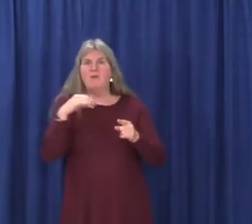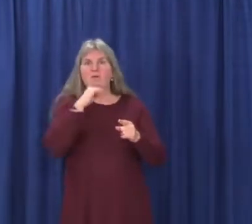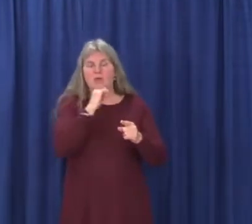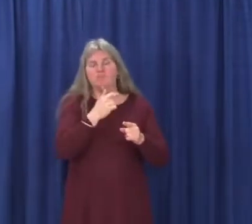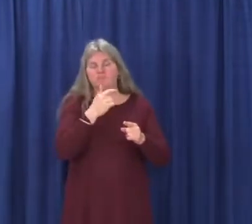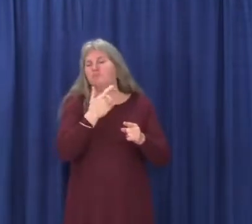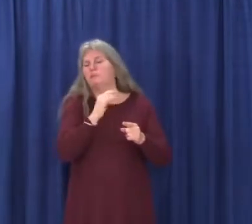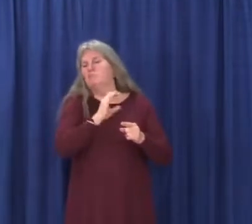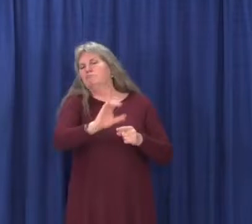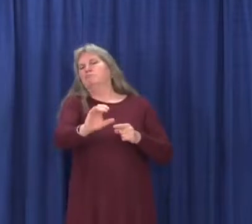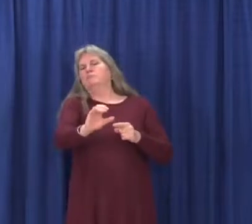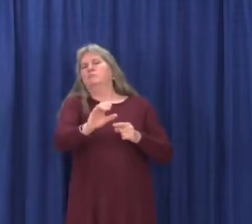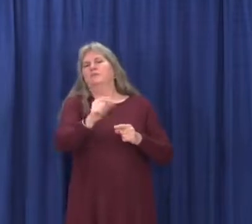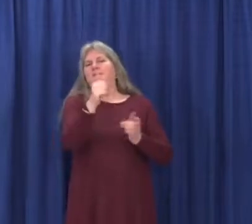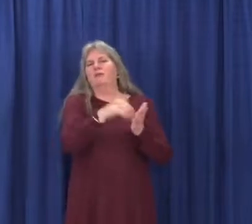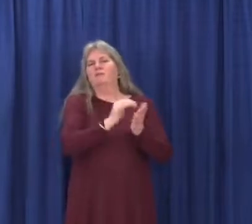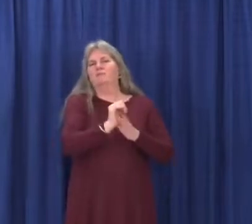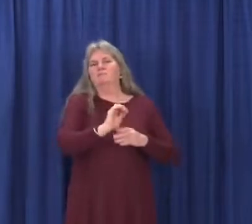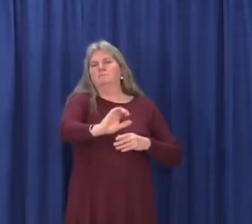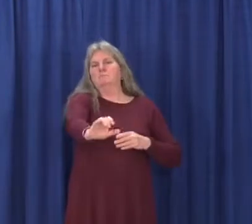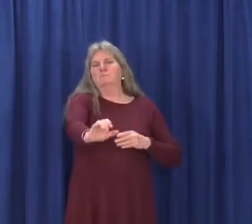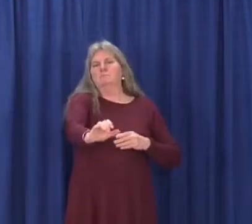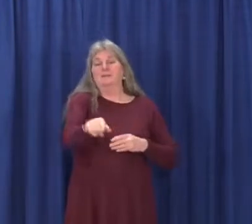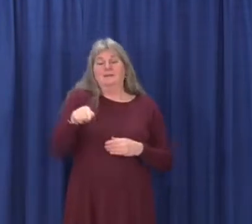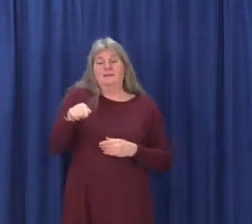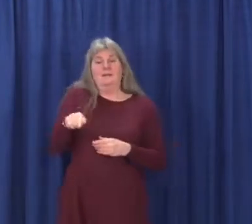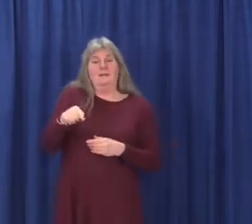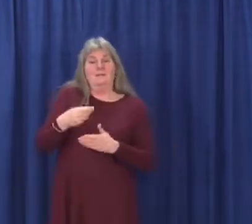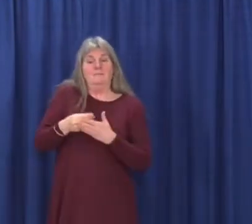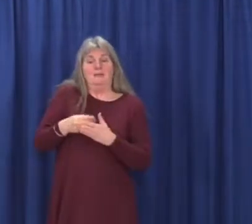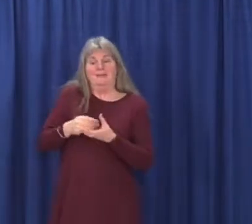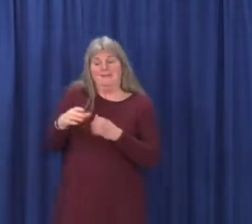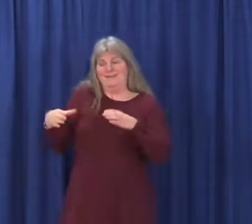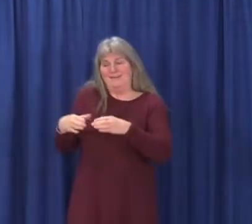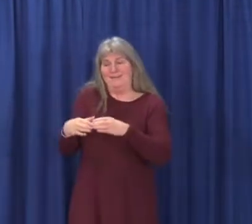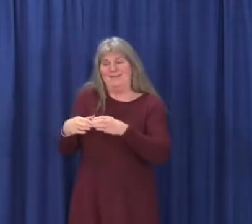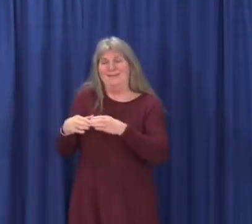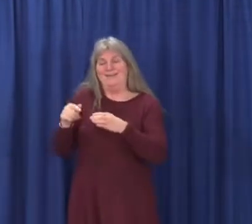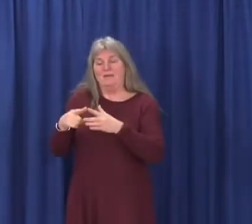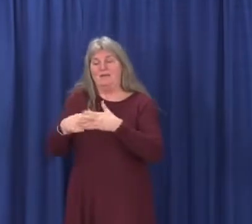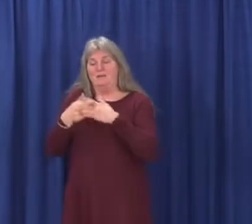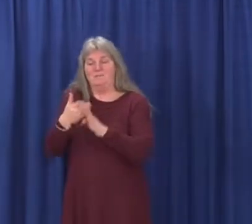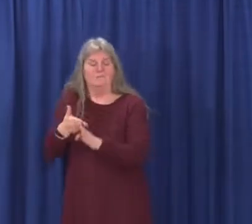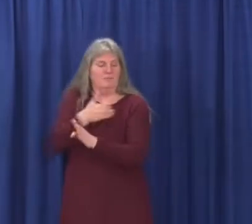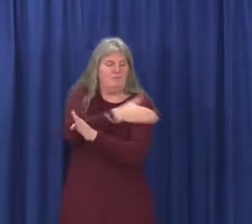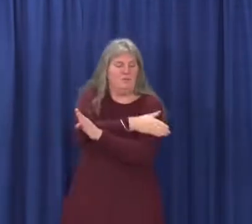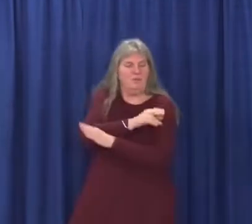Eligibility under the new this new stream will be retroactive to November 8, 2021